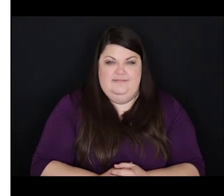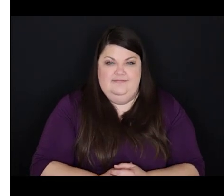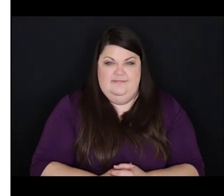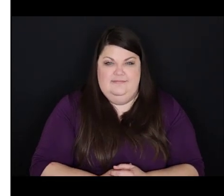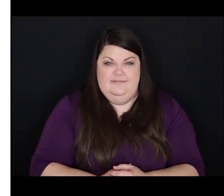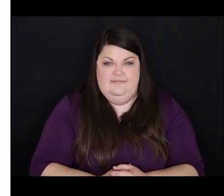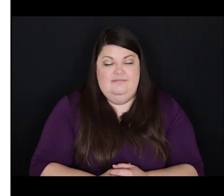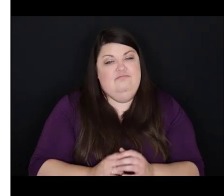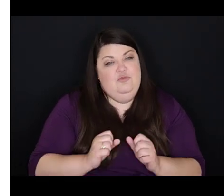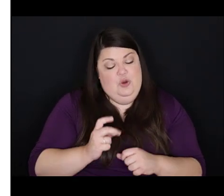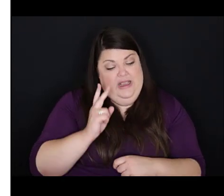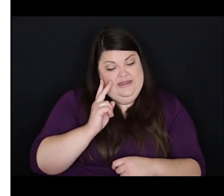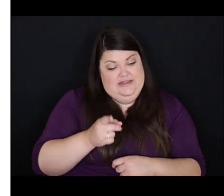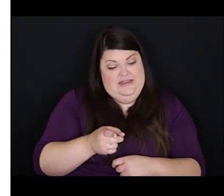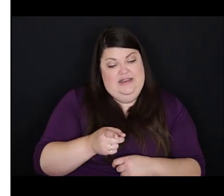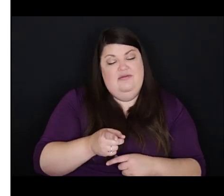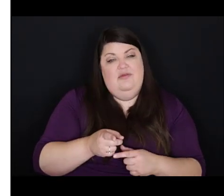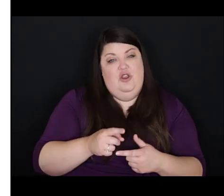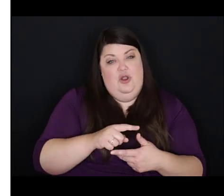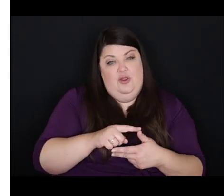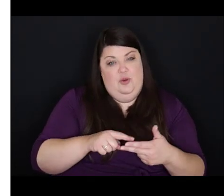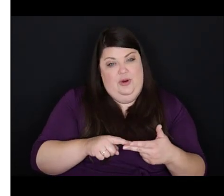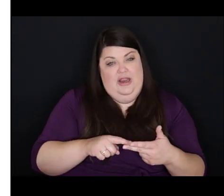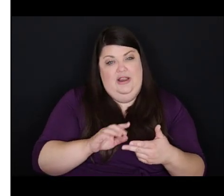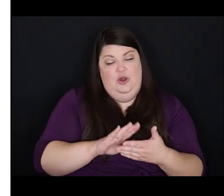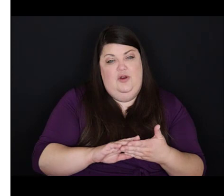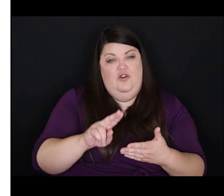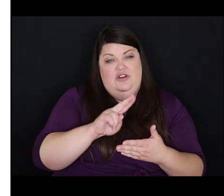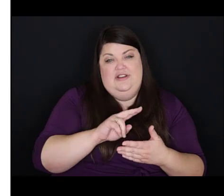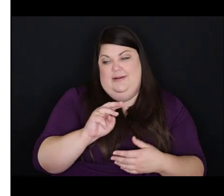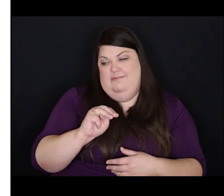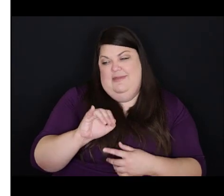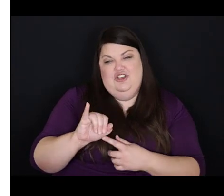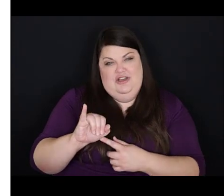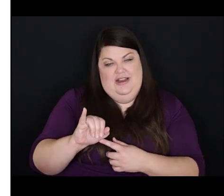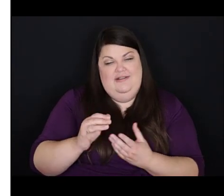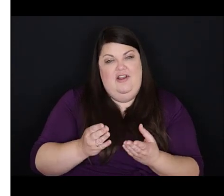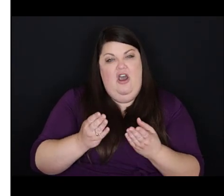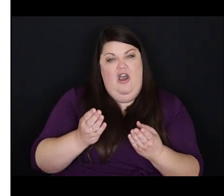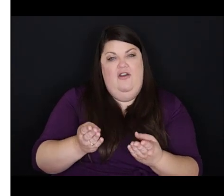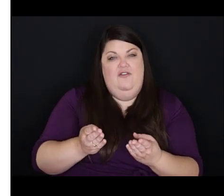You can see that there are 3 universities in Michigan that offer counseling master’s degrees,